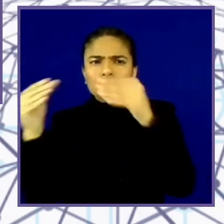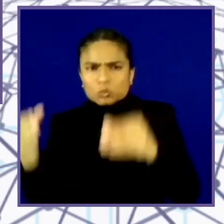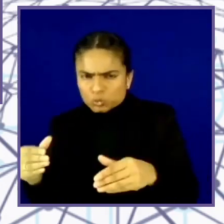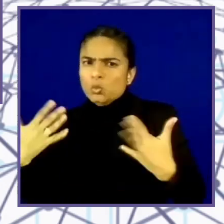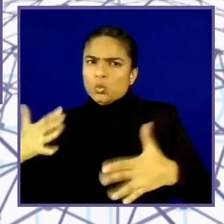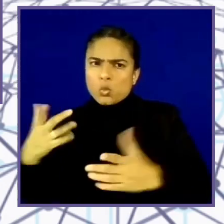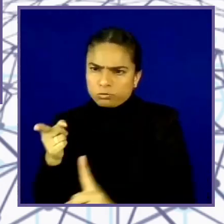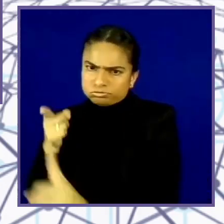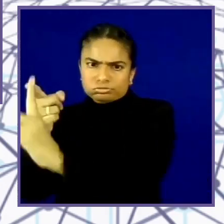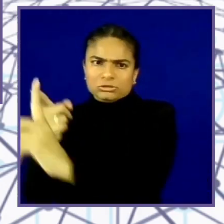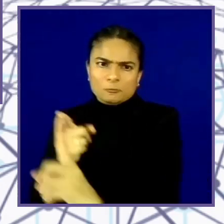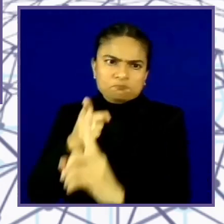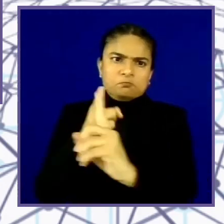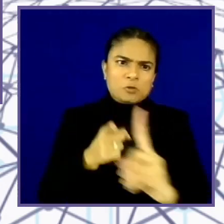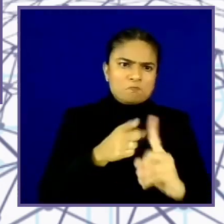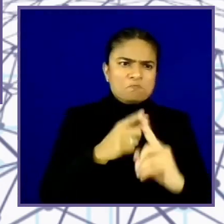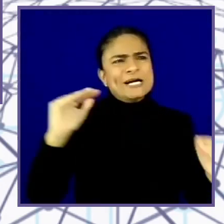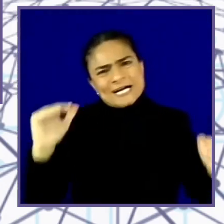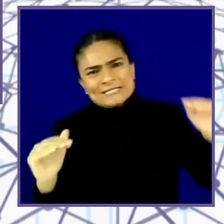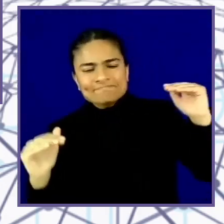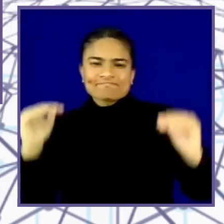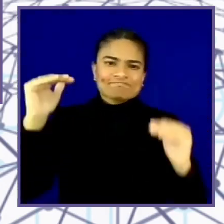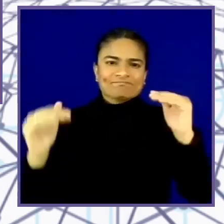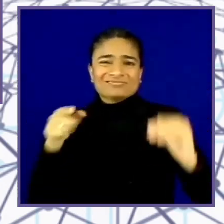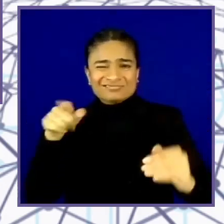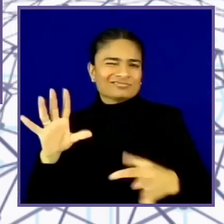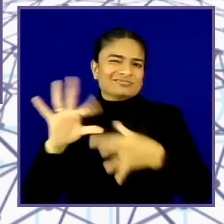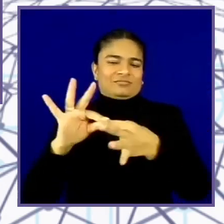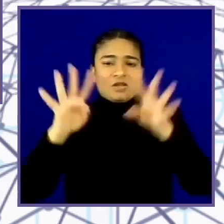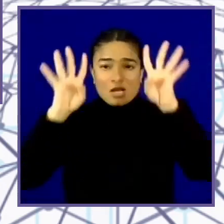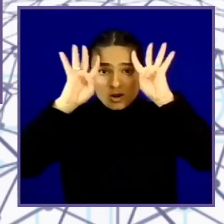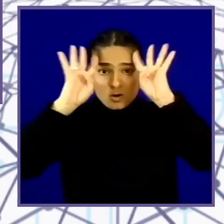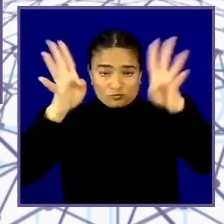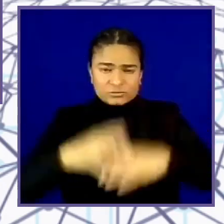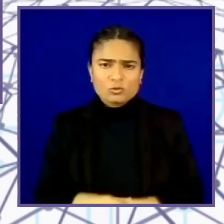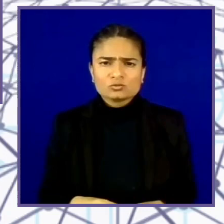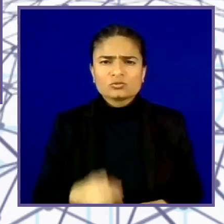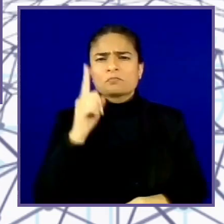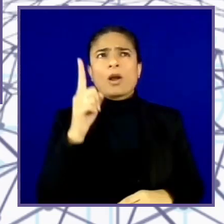especially in the global south, such as Banco Colombia, which recently developed